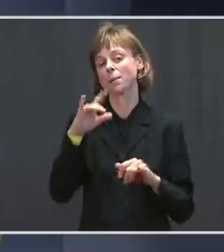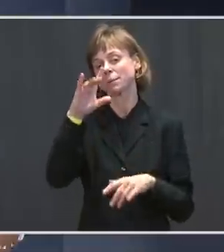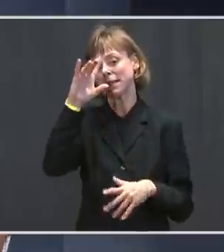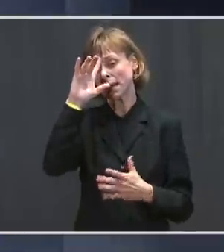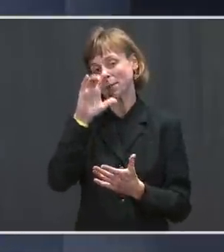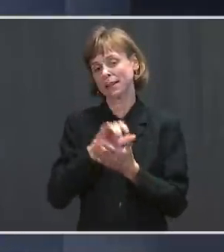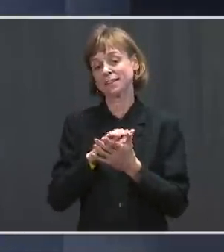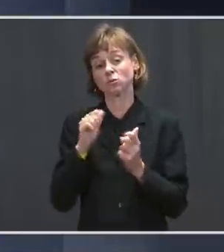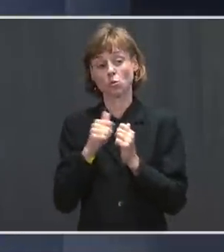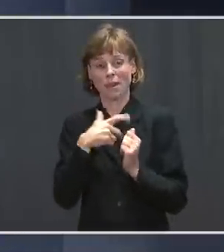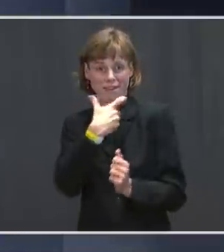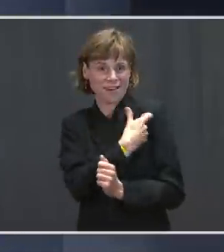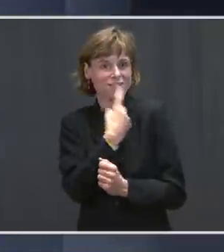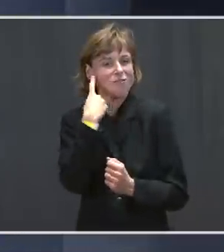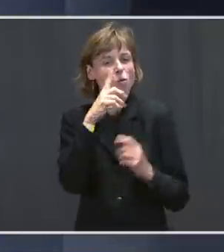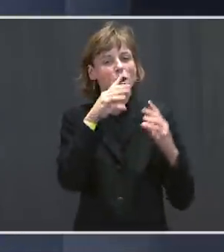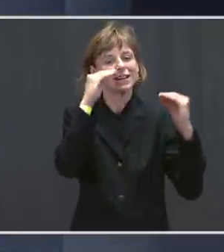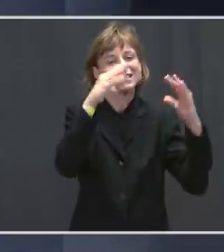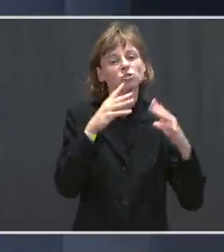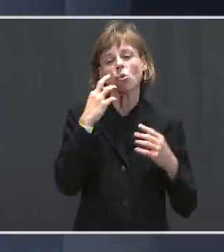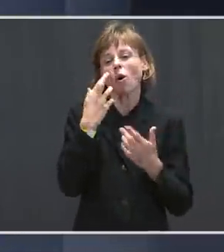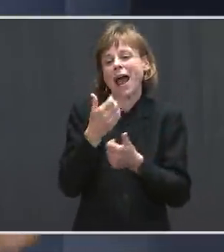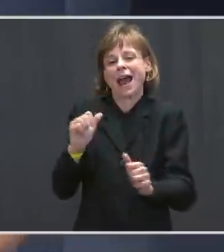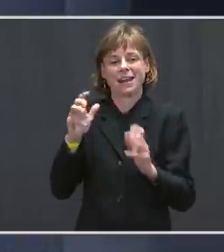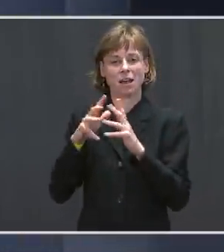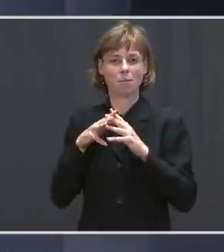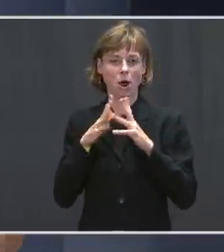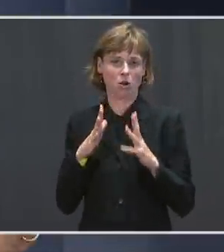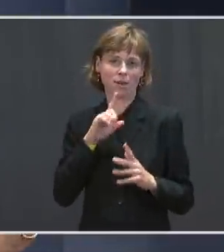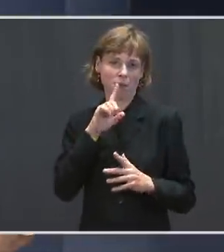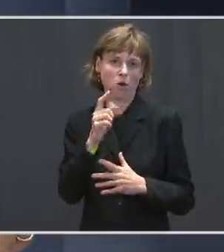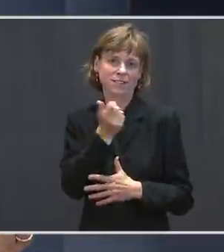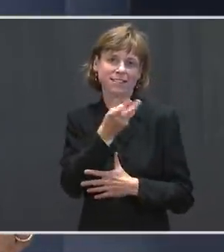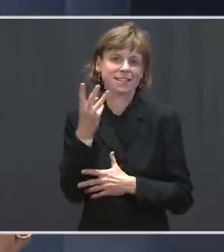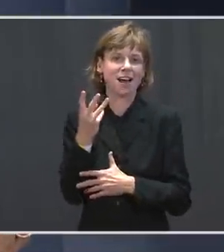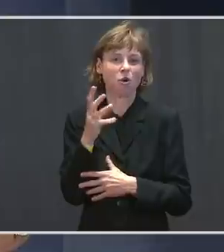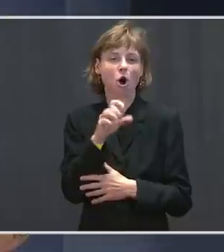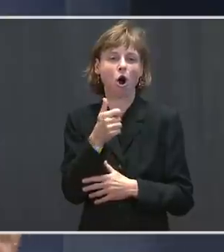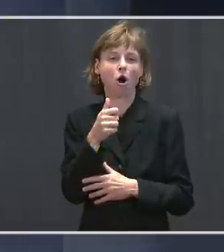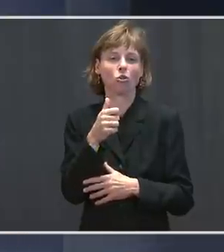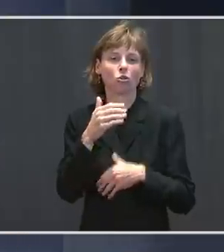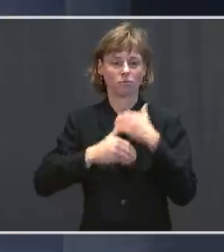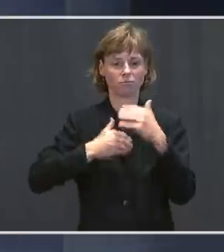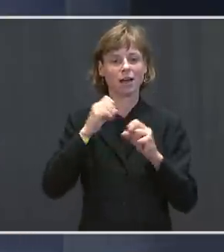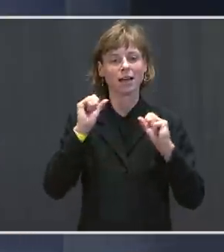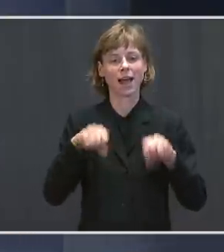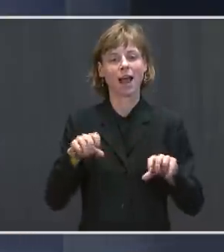for teachers or for any American, that there are a number of other mitigation steps that are important to take. Masks.